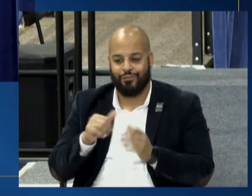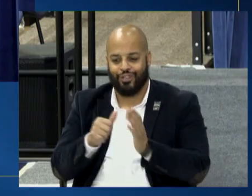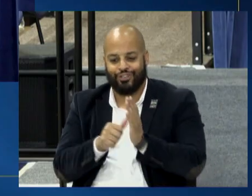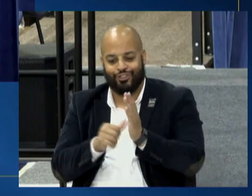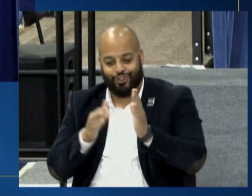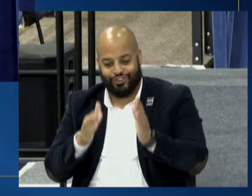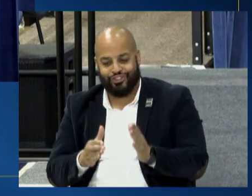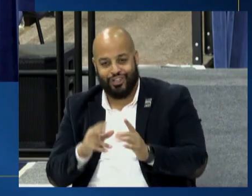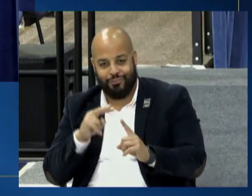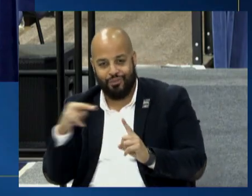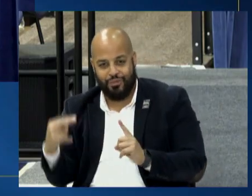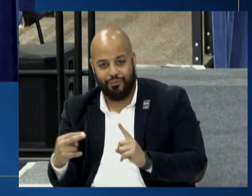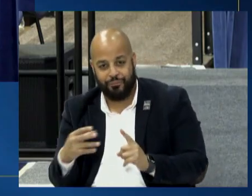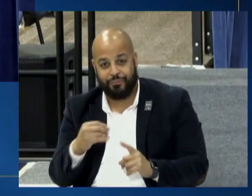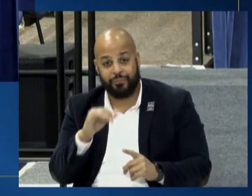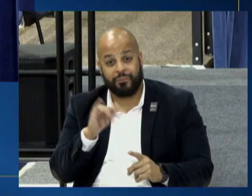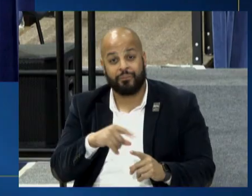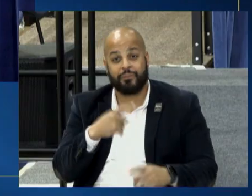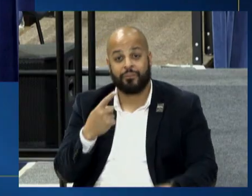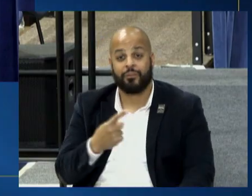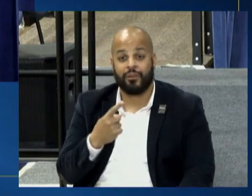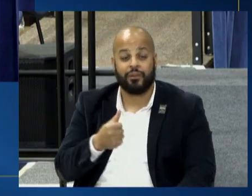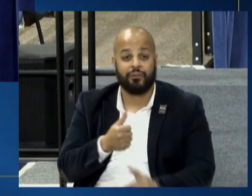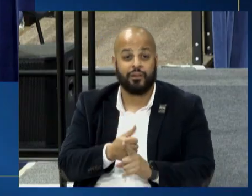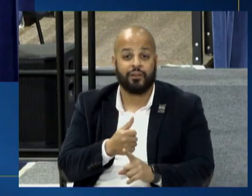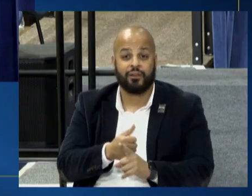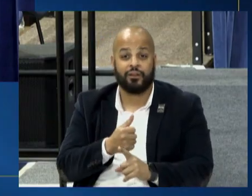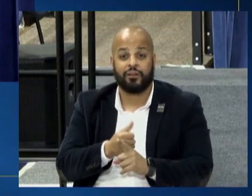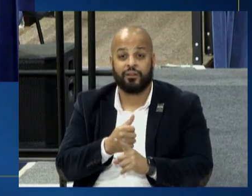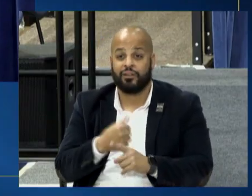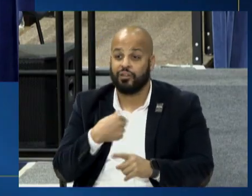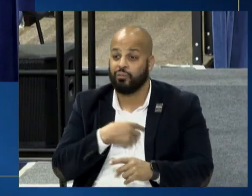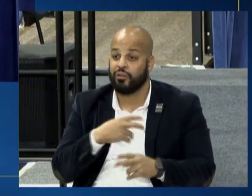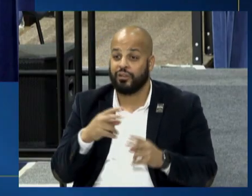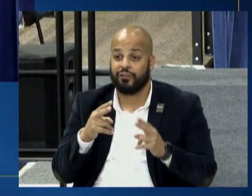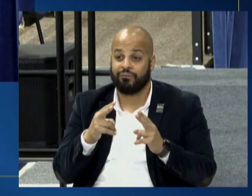And this was something that was -- we were very grateful to have the support